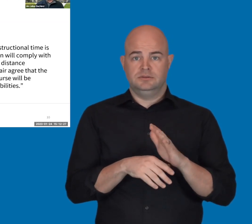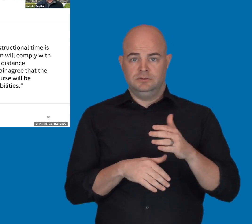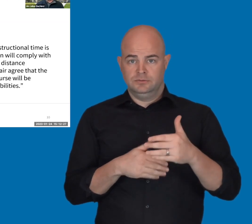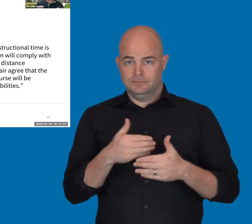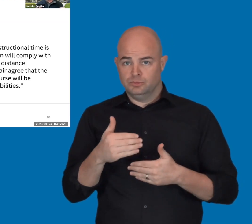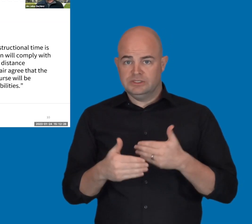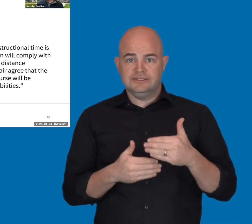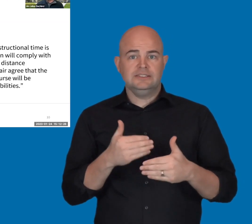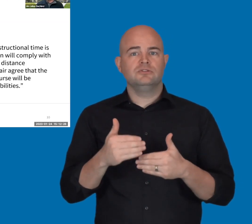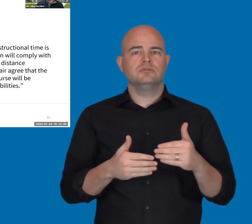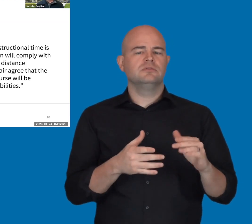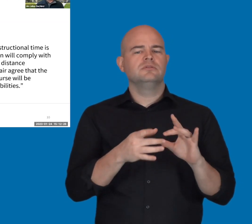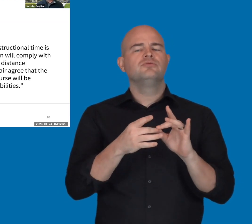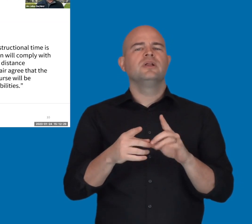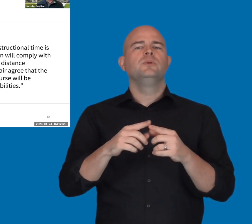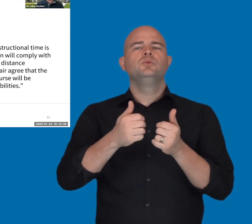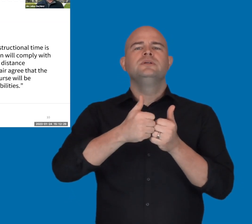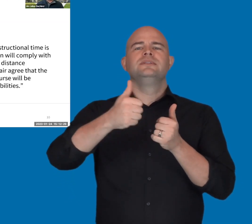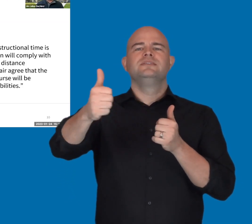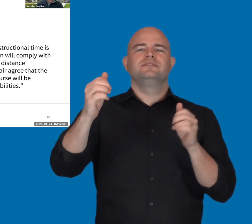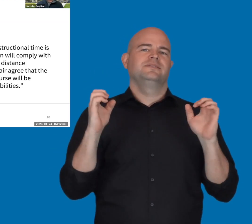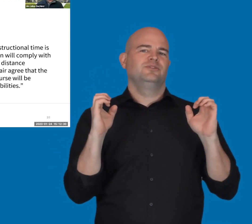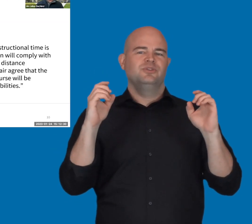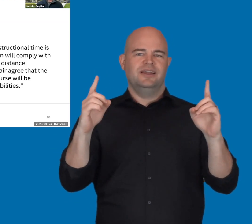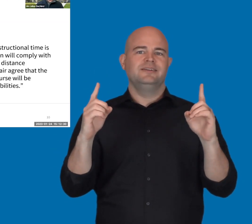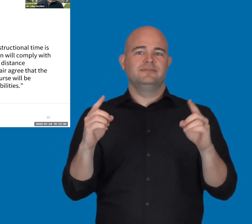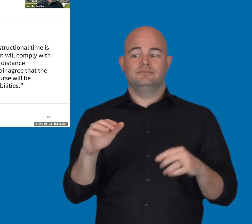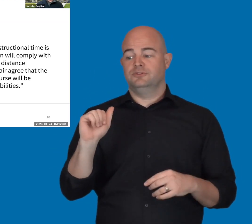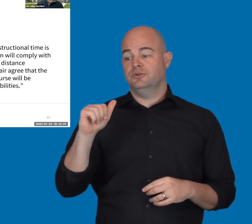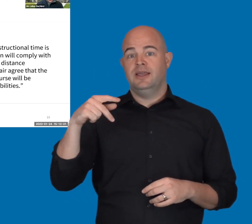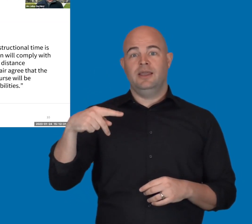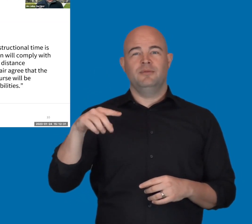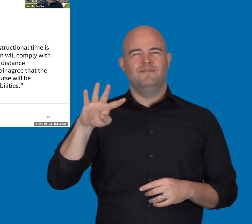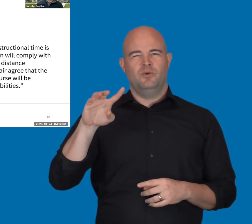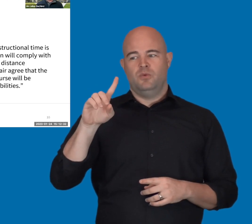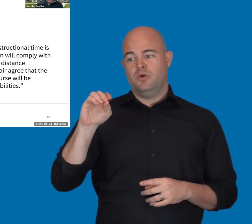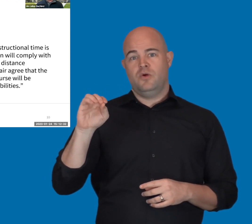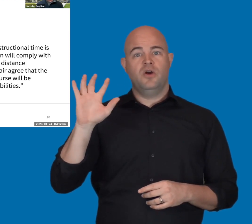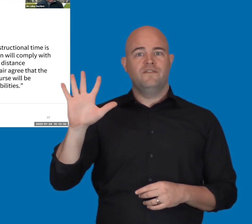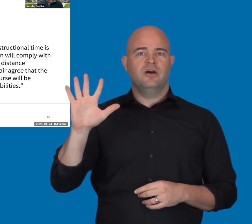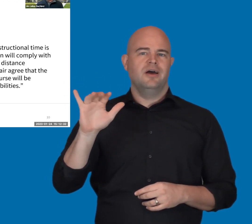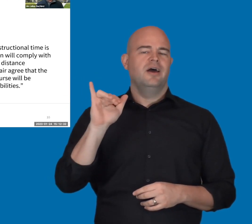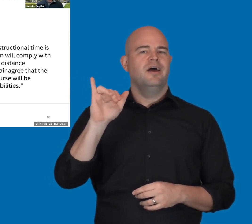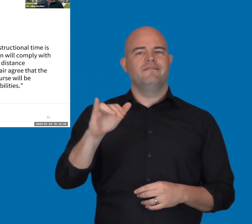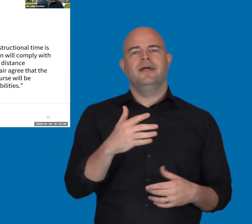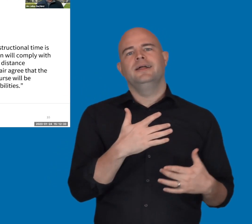on distance education, right? So, for me, I'm on the instructional services side